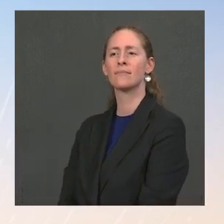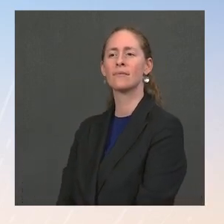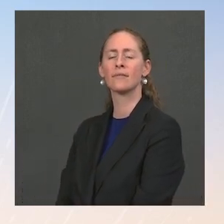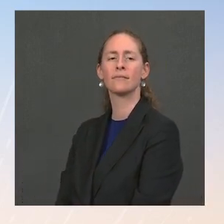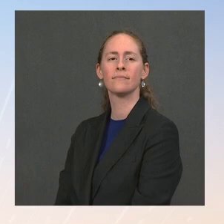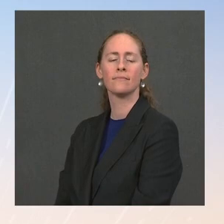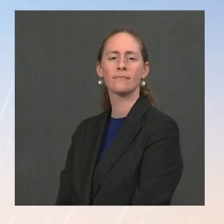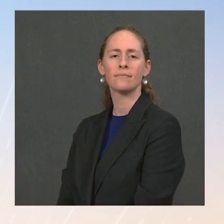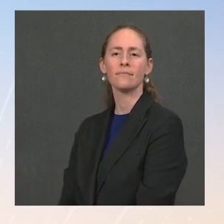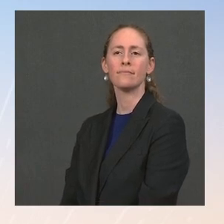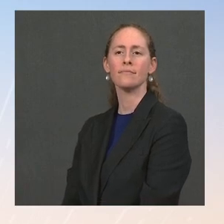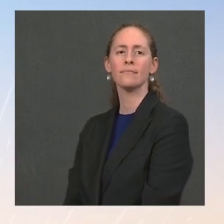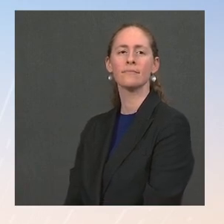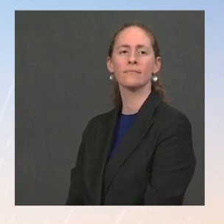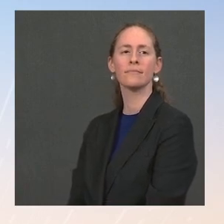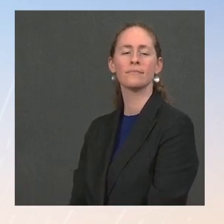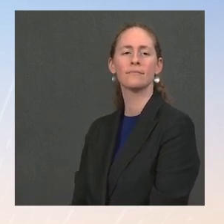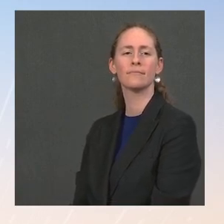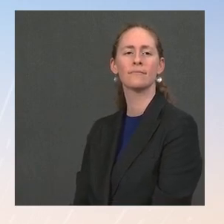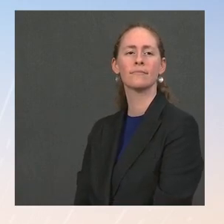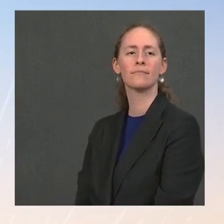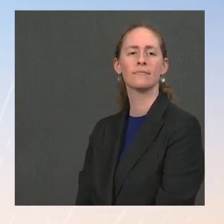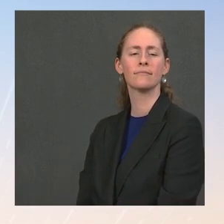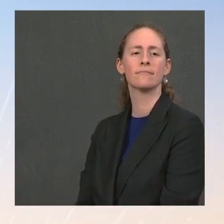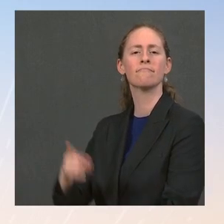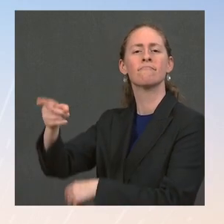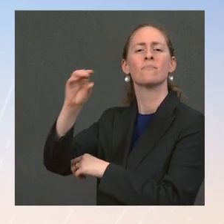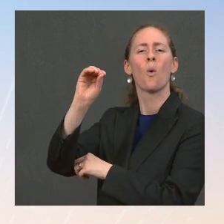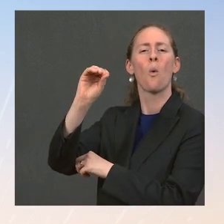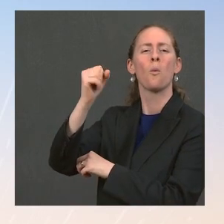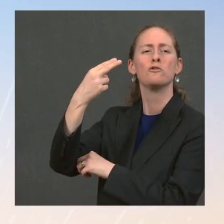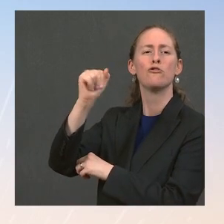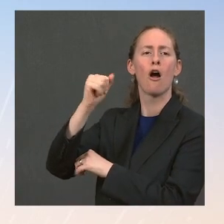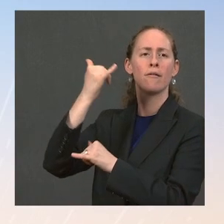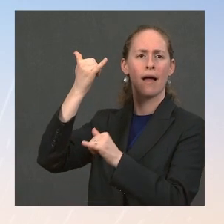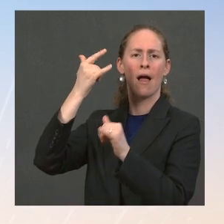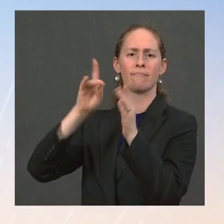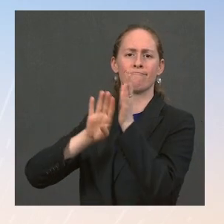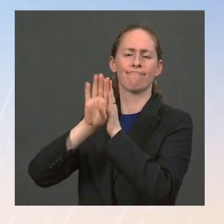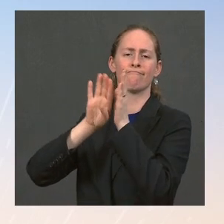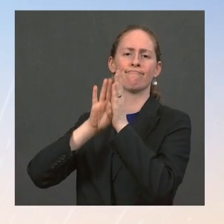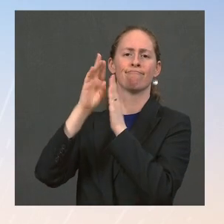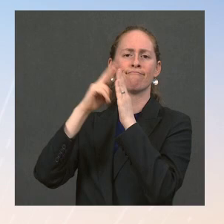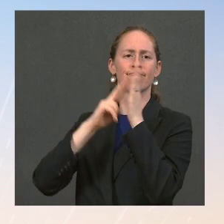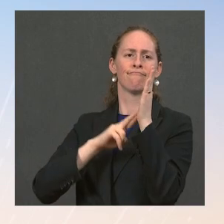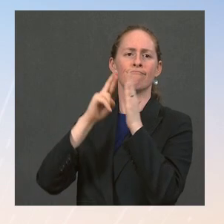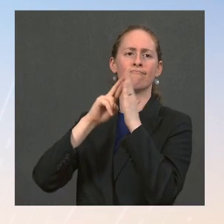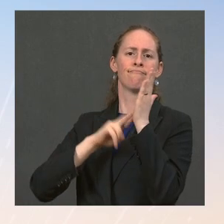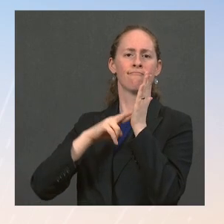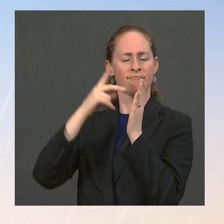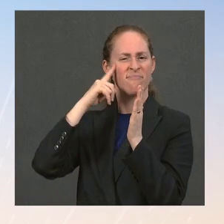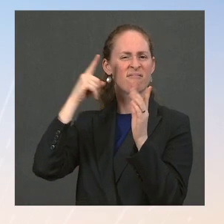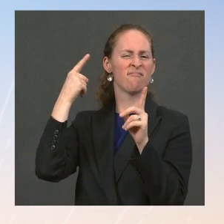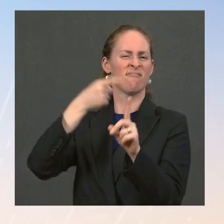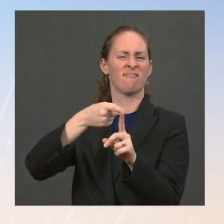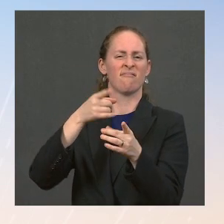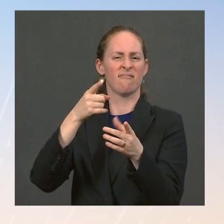Ms. Psaki: Sure. The Press: It's supposed to be an Emergency Temporary Standard. What does that mean in this context in terms of timeline?